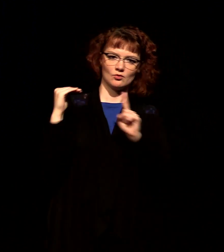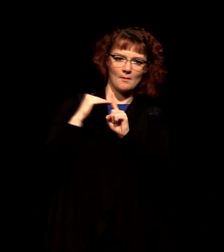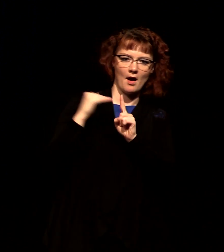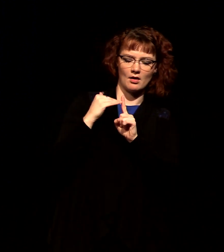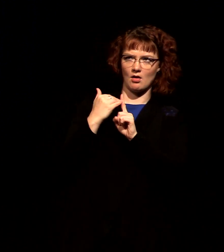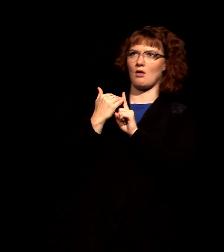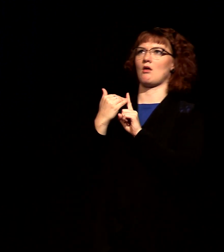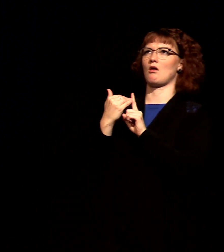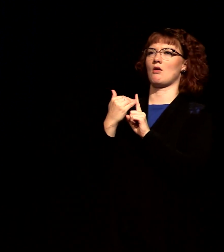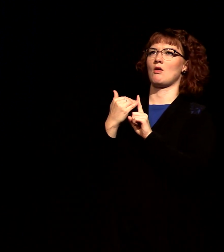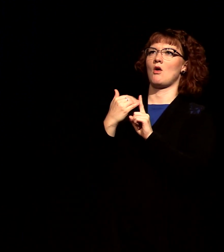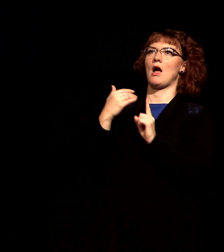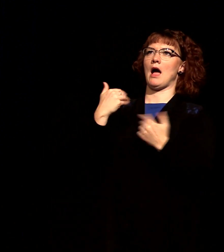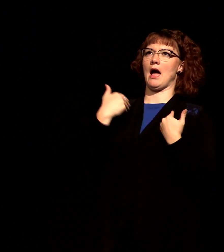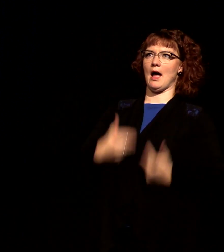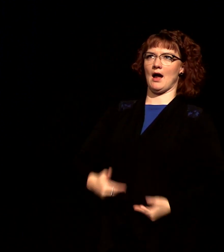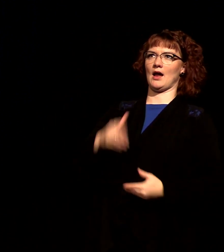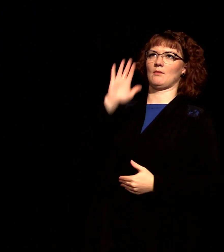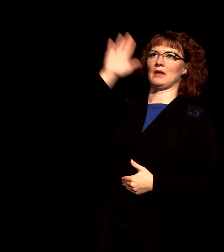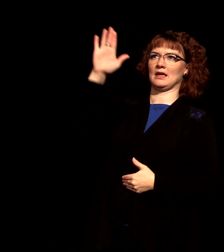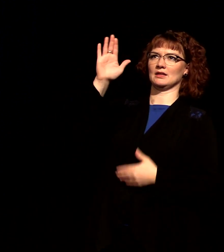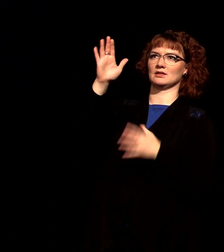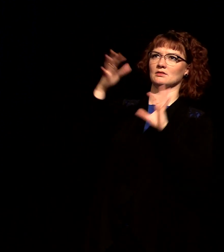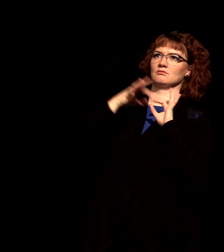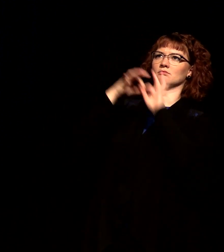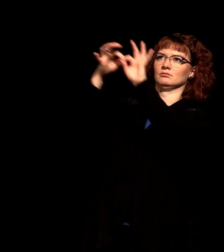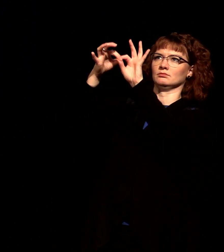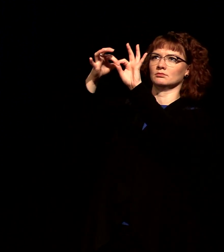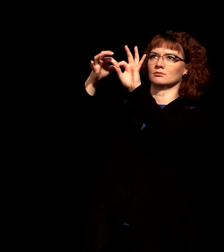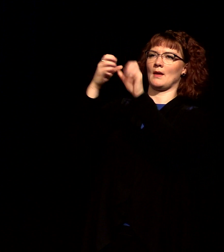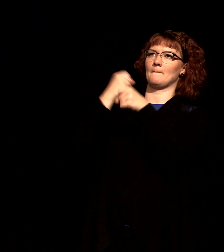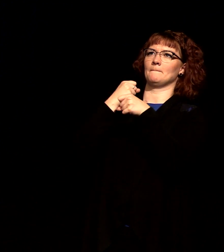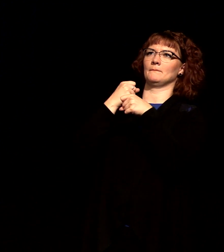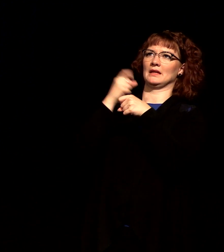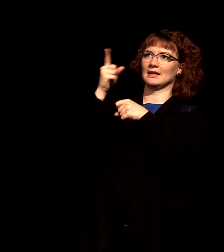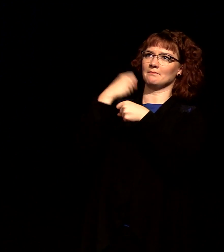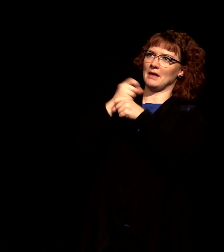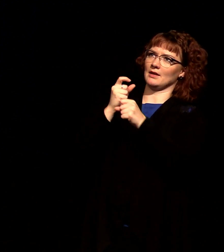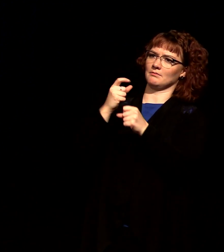that we are his possession, made in His image, we are reminded in